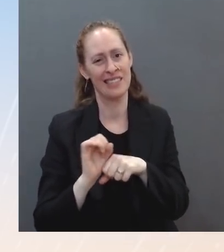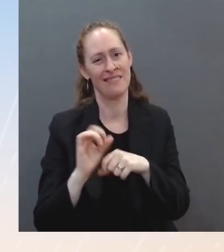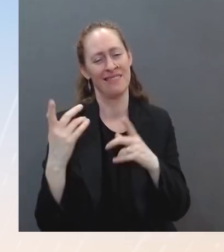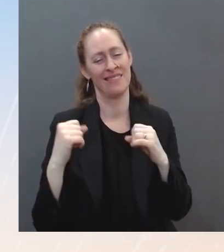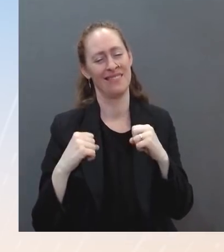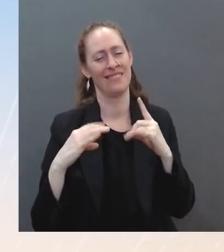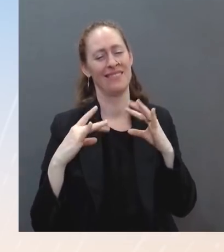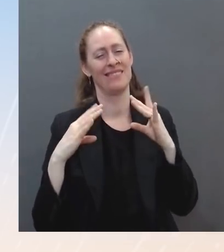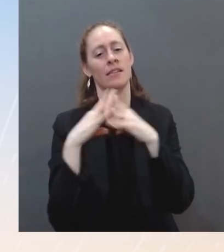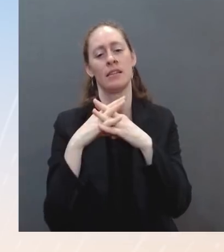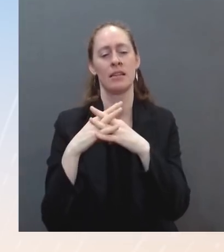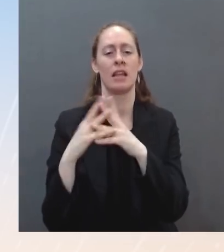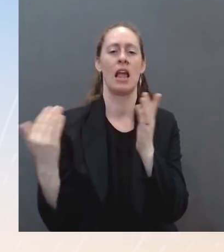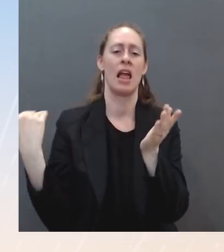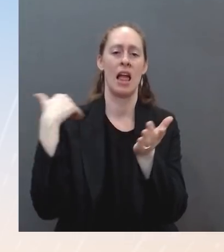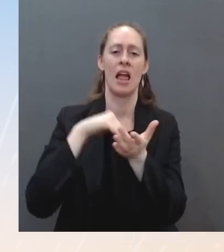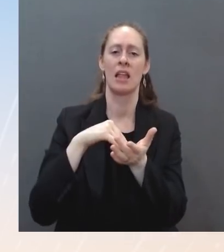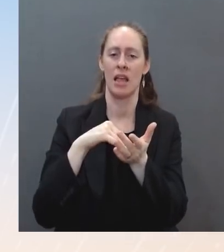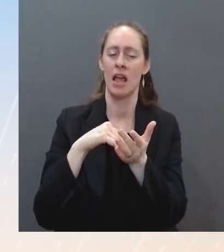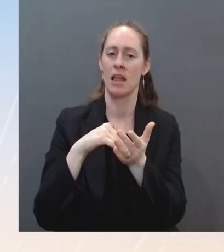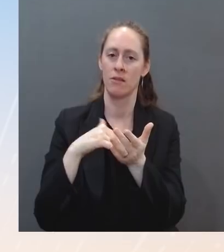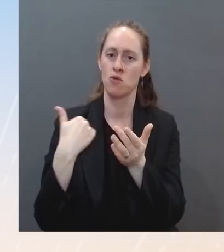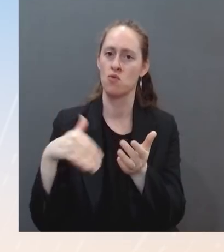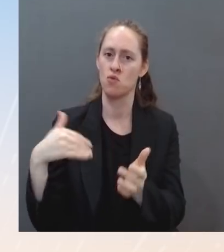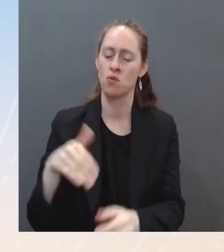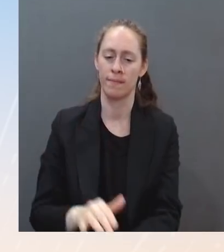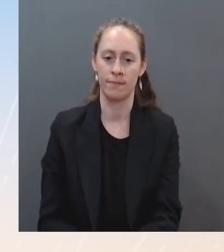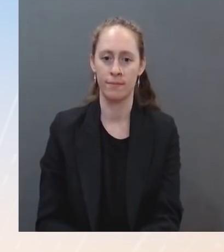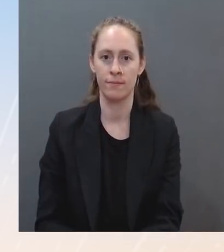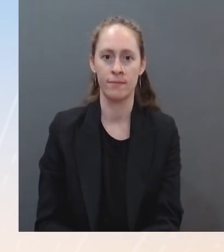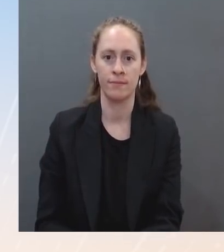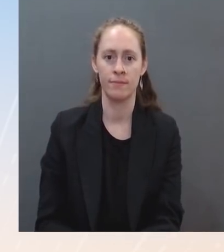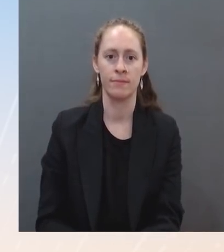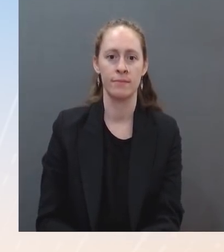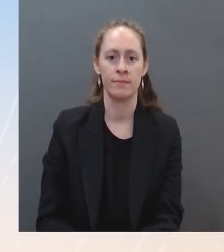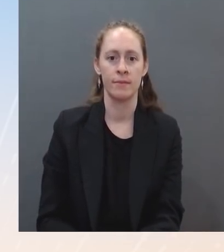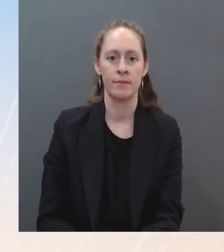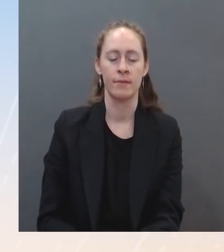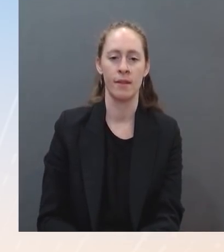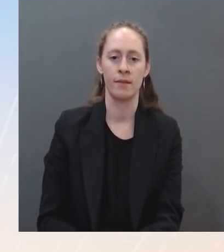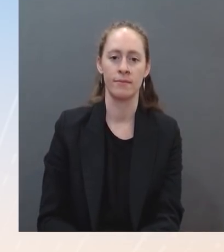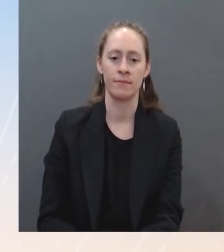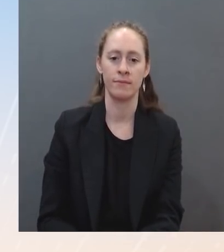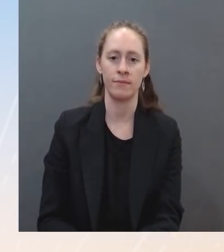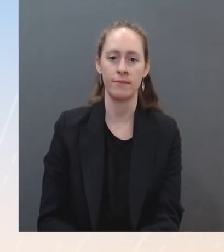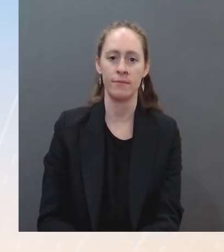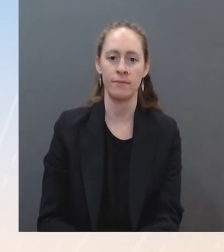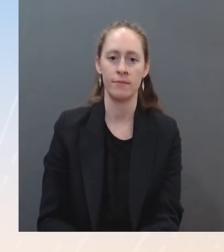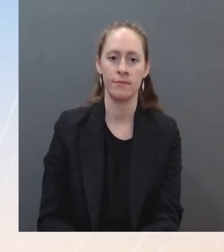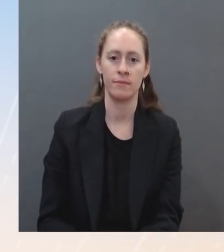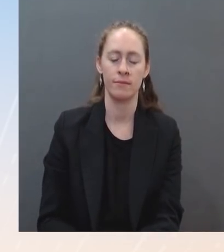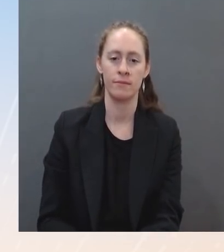on continuing to assert order at the border. The Press: Thanks, Kate. One point of clarification: